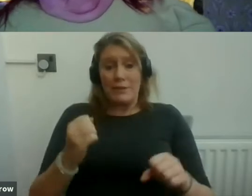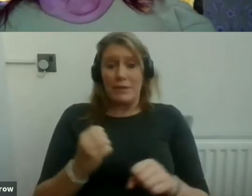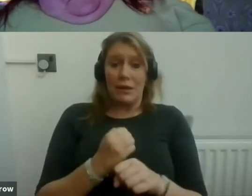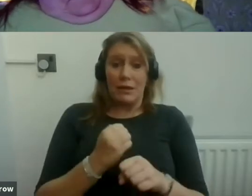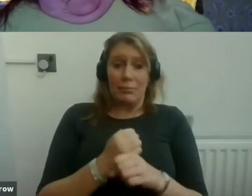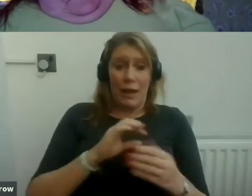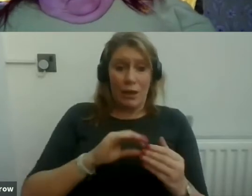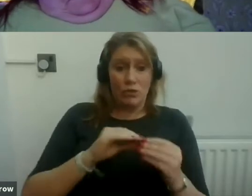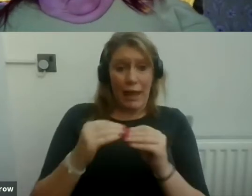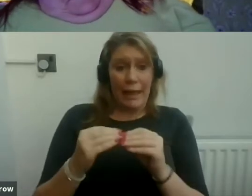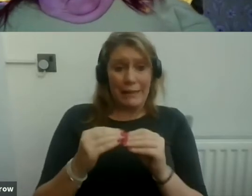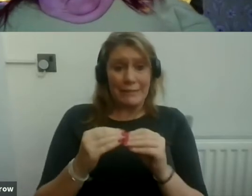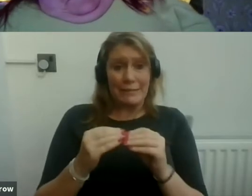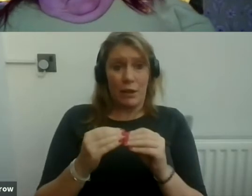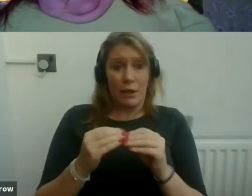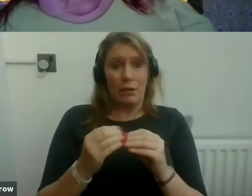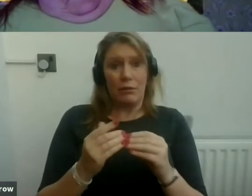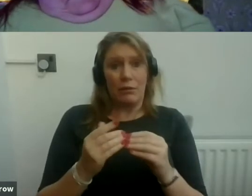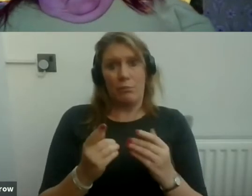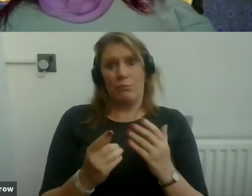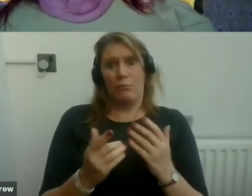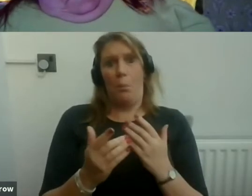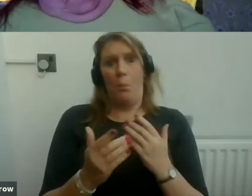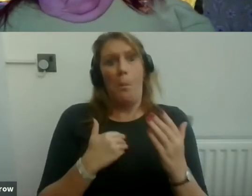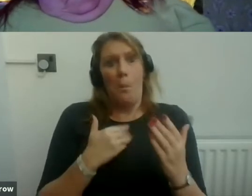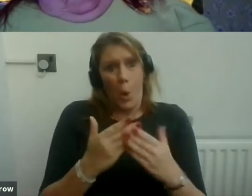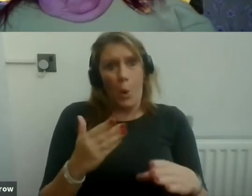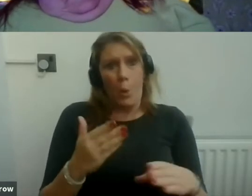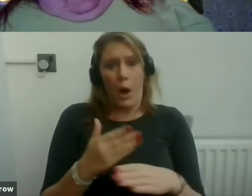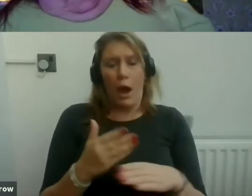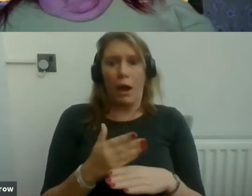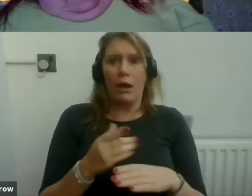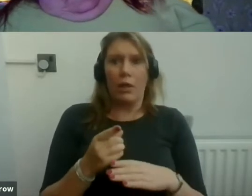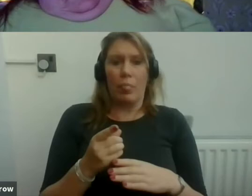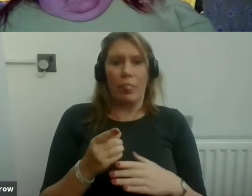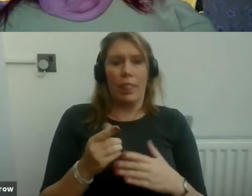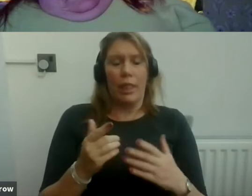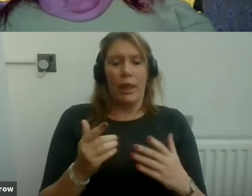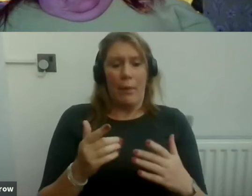I have learnt something new. But absolutely that process is really valuable